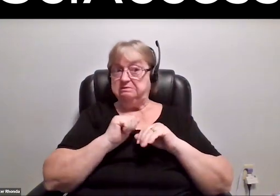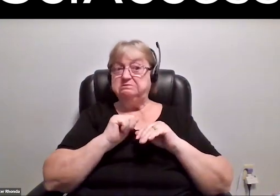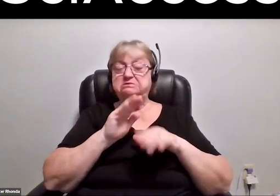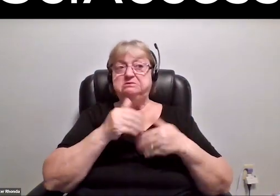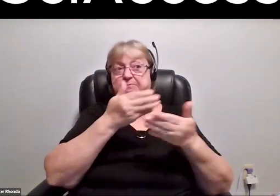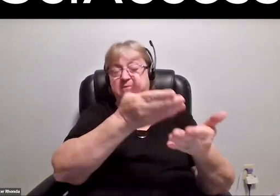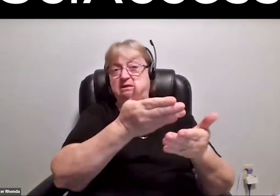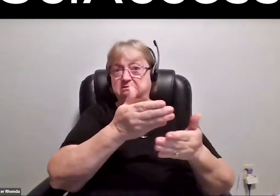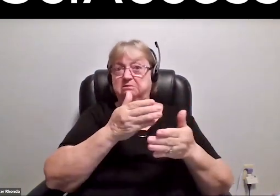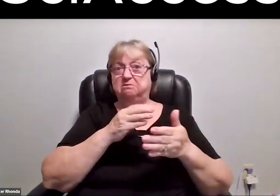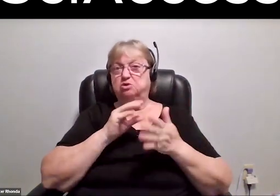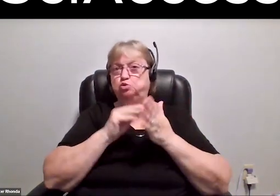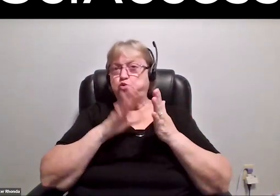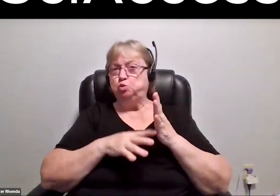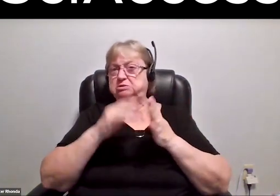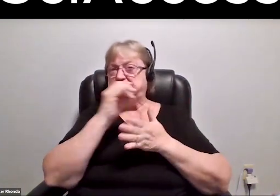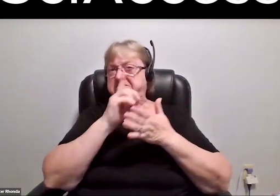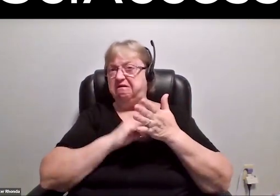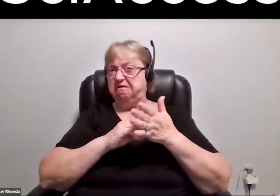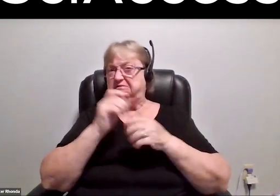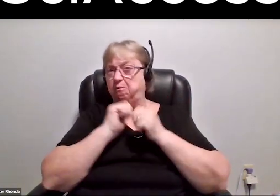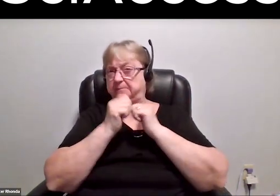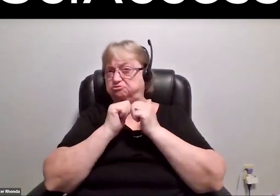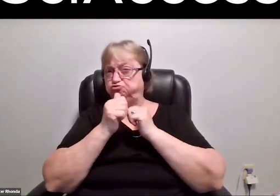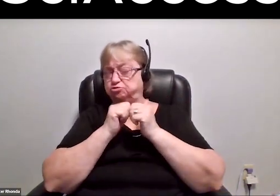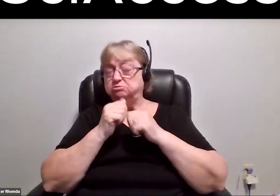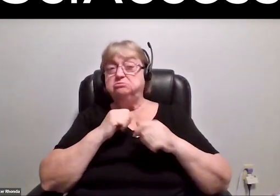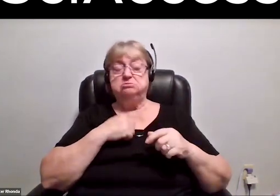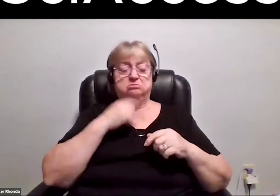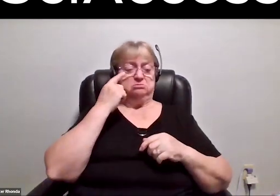to student design competitions, and I think there's a few places